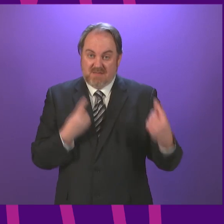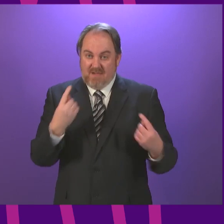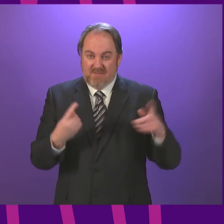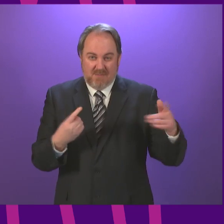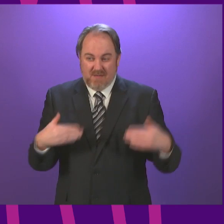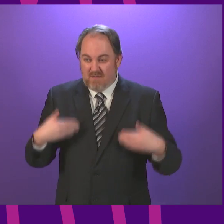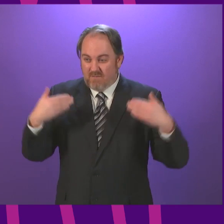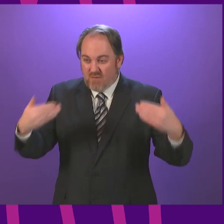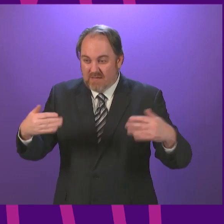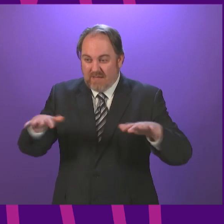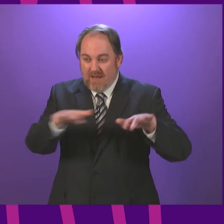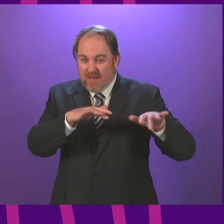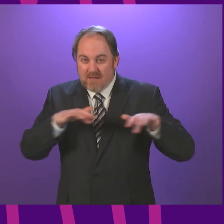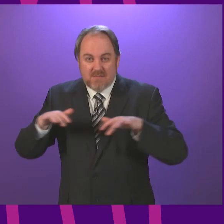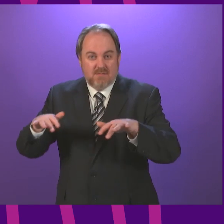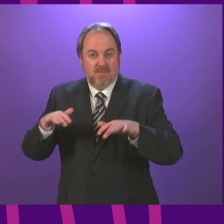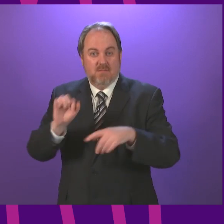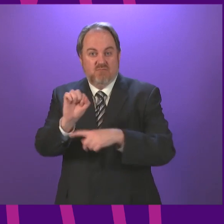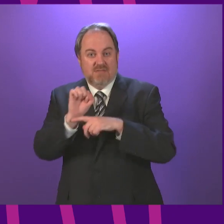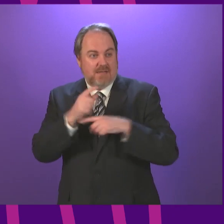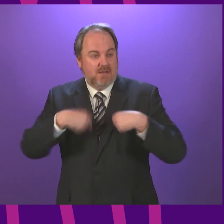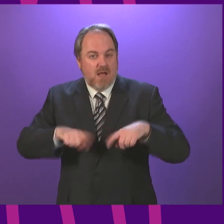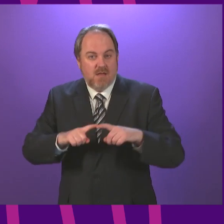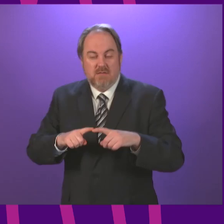to keep us safe. They have often had to go into house parties, putting their own health at risk,